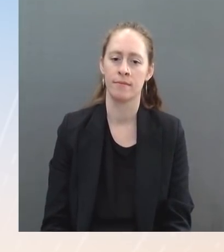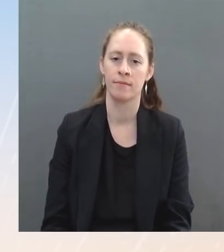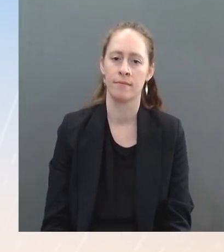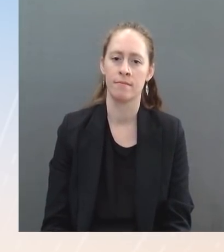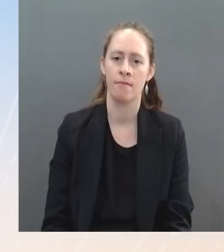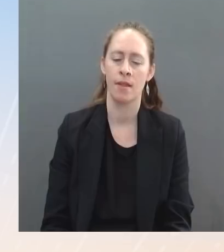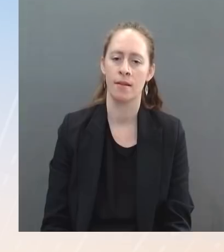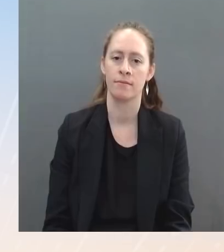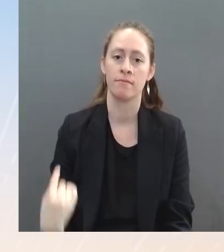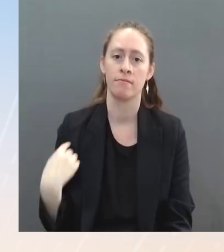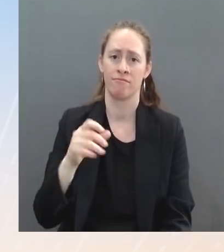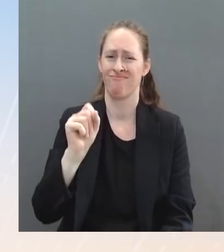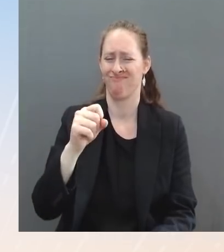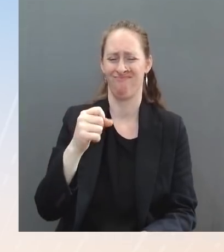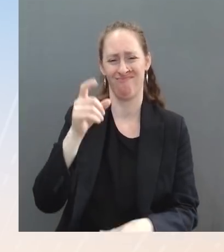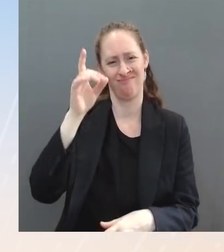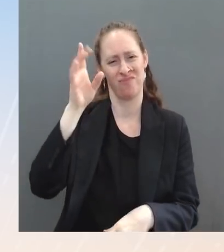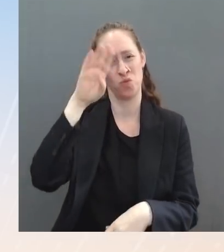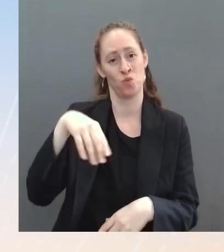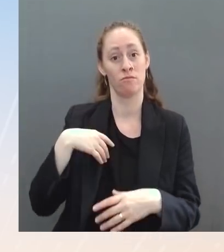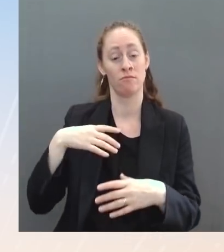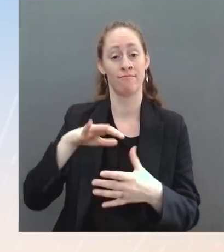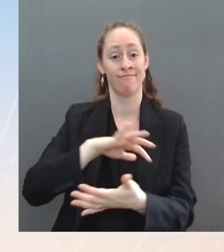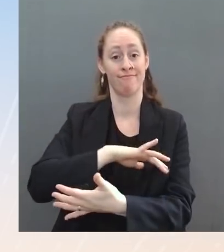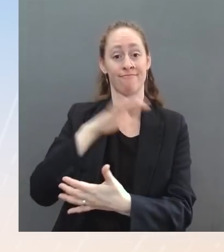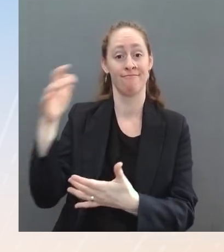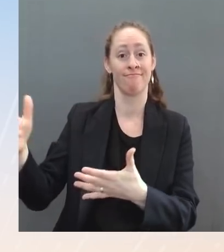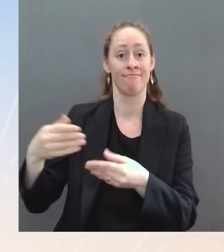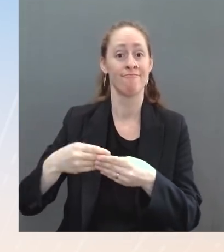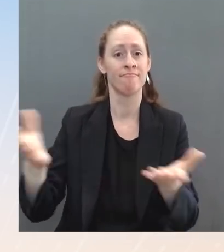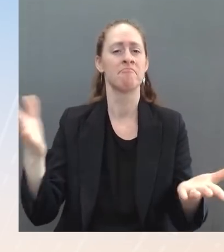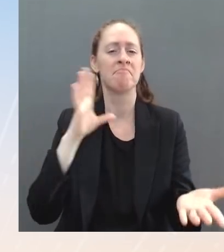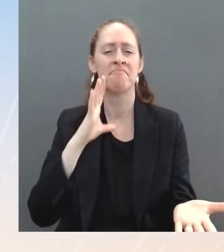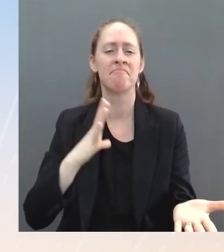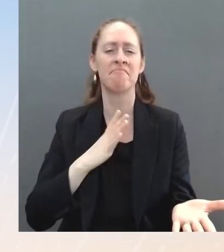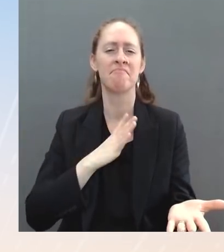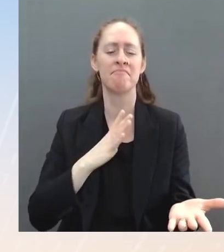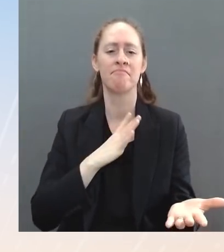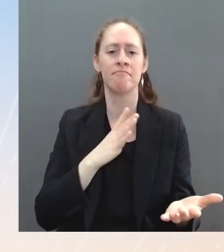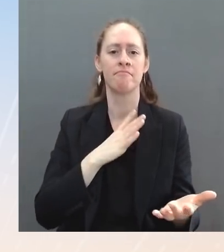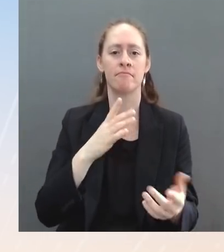of the impact, we've already seen -- and as we came in here, you know,